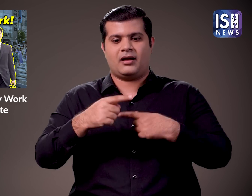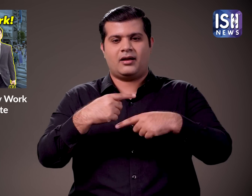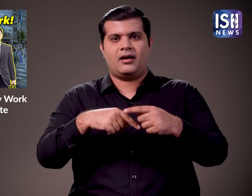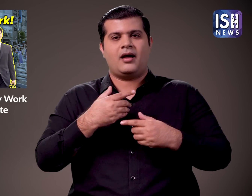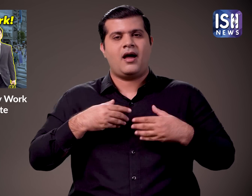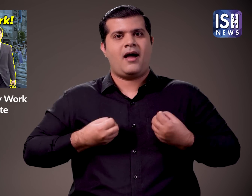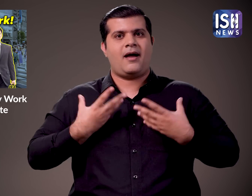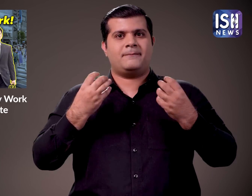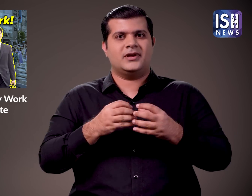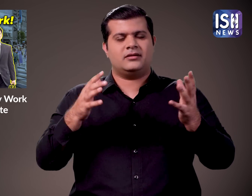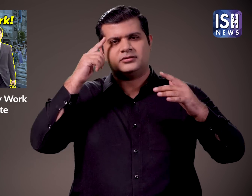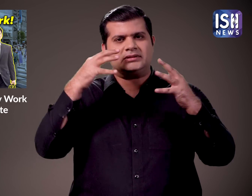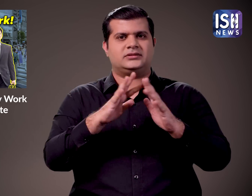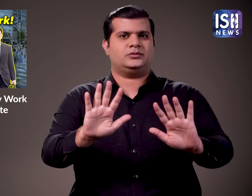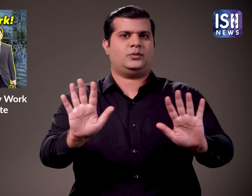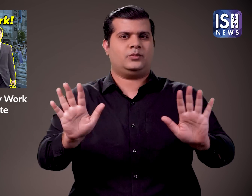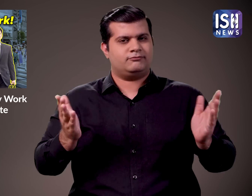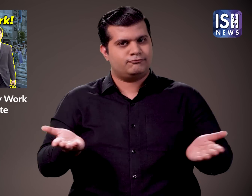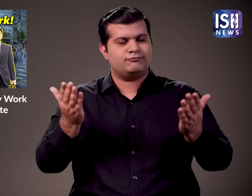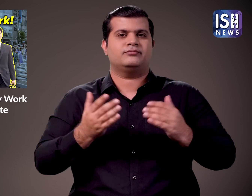This could make them happy and stress-free.